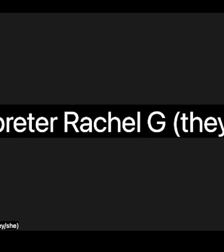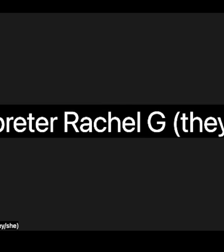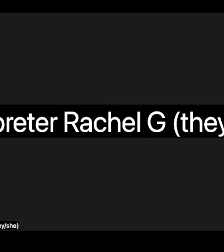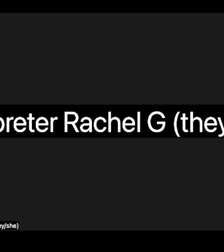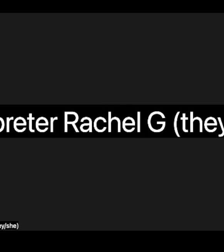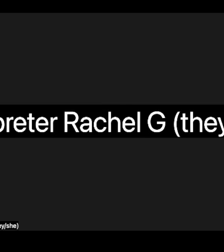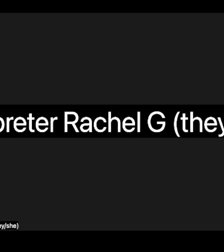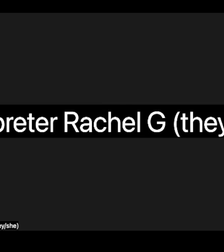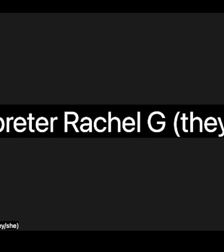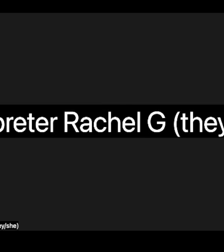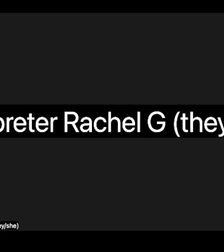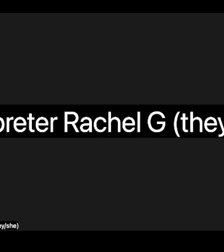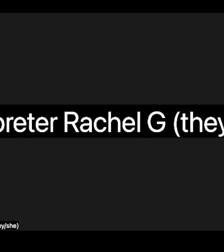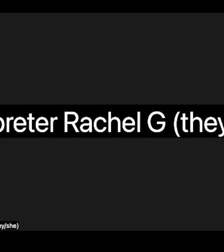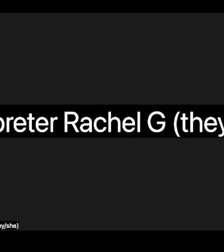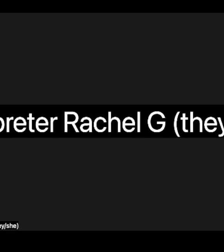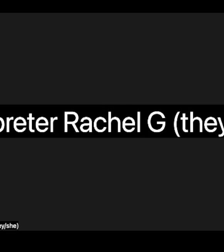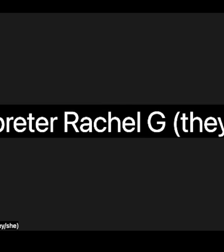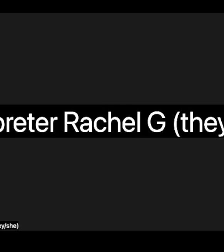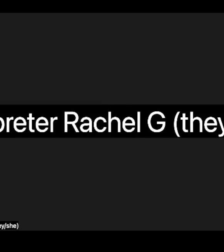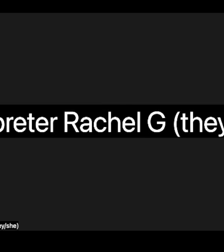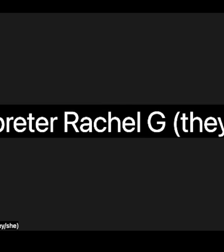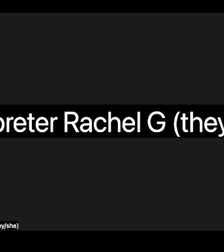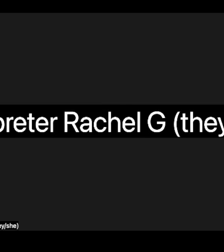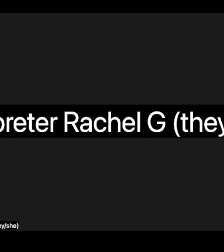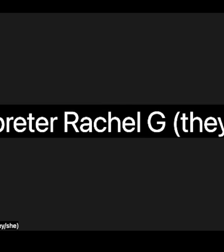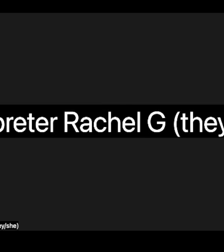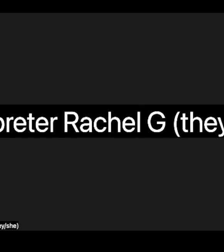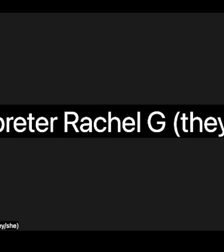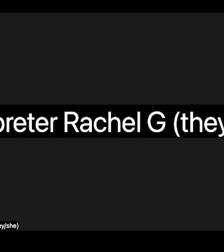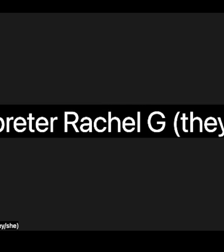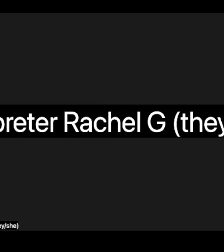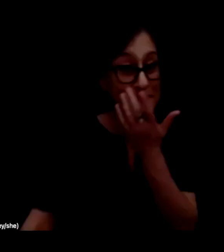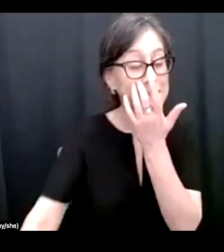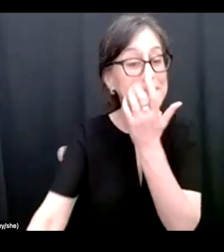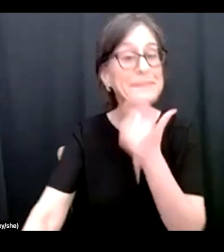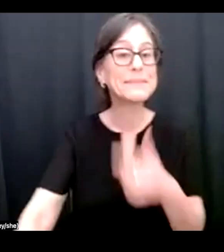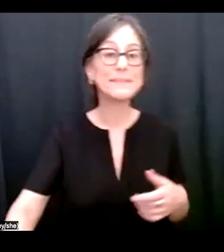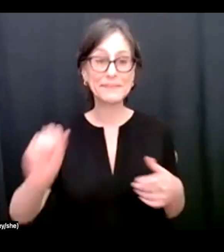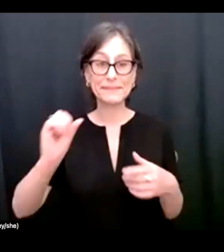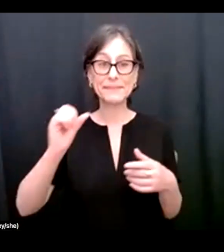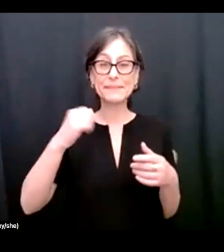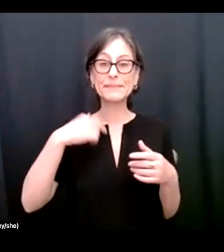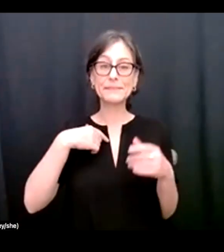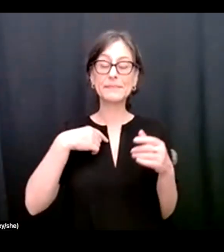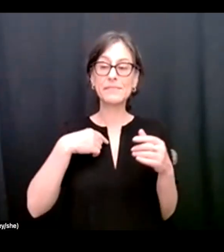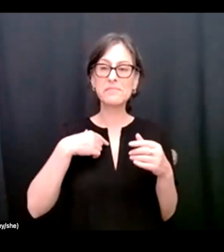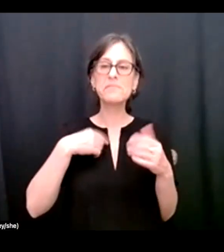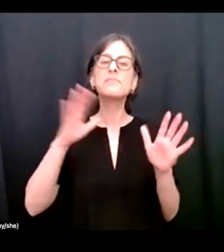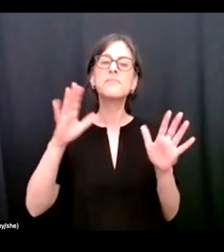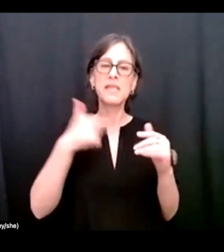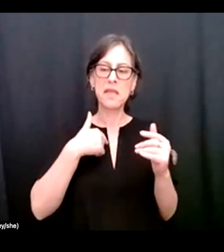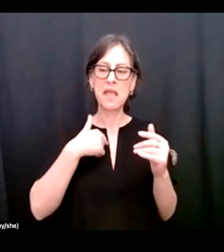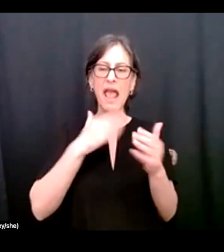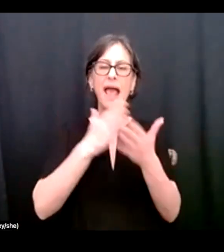Okay, so um, I guess I'll leave with, or I'll say a few things about revision.